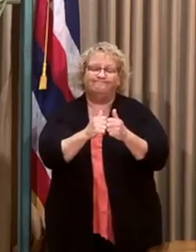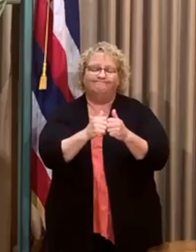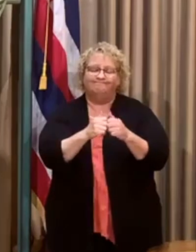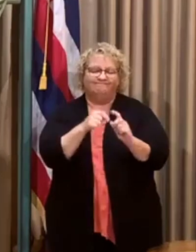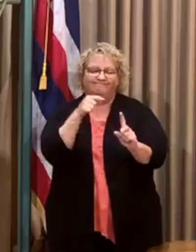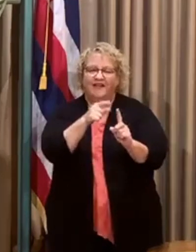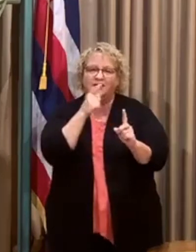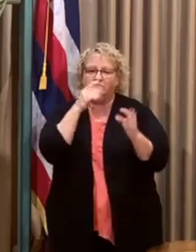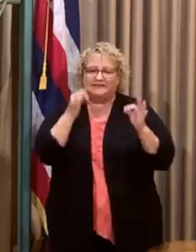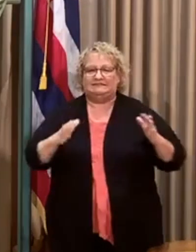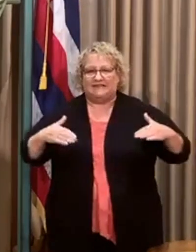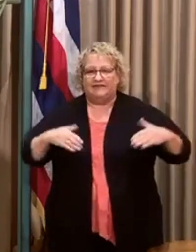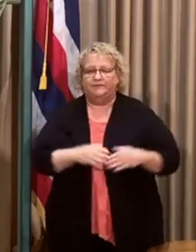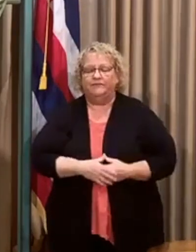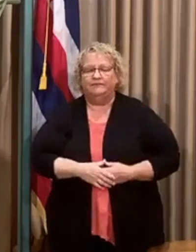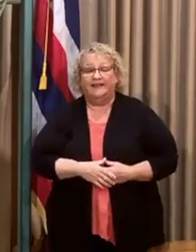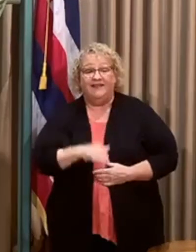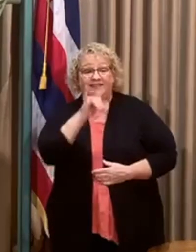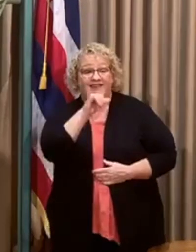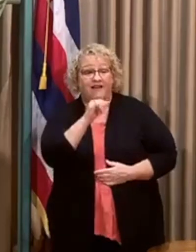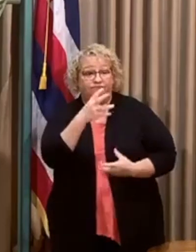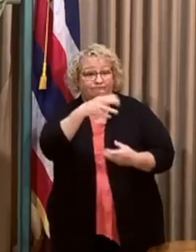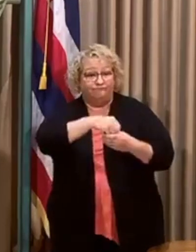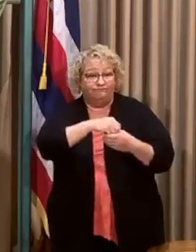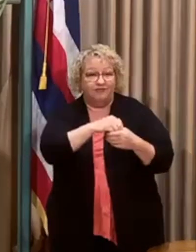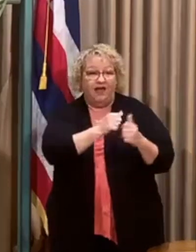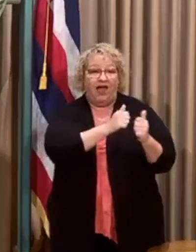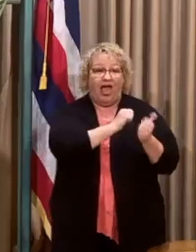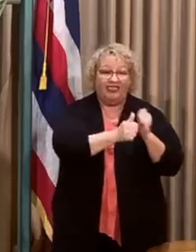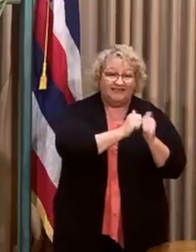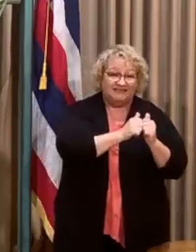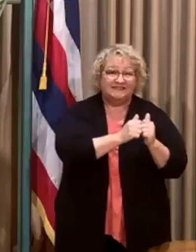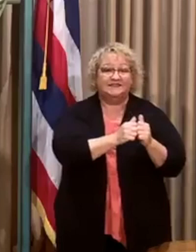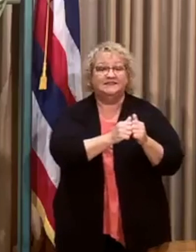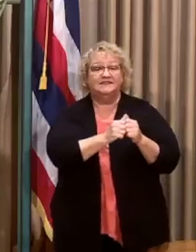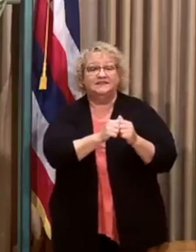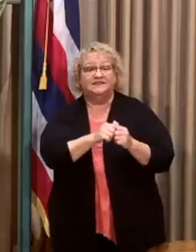It's complicated for student athletes, it's complicated for fans,